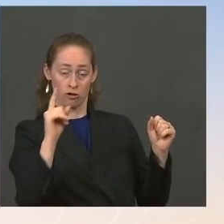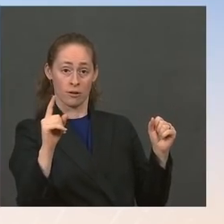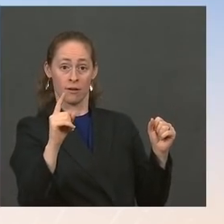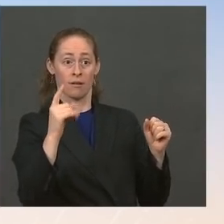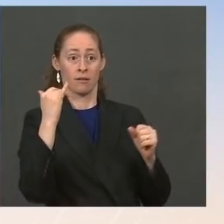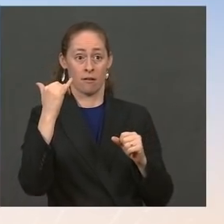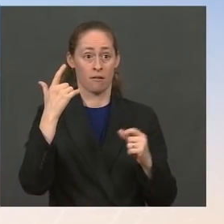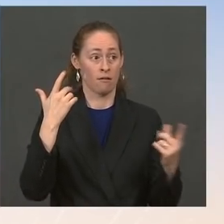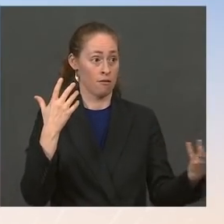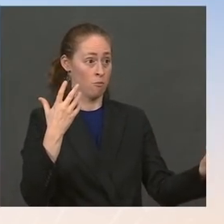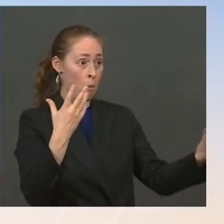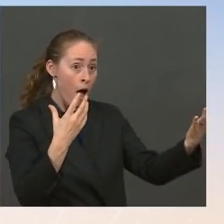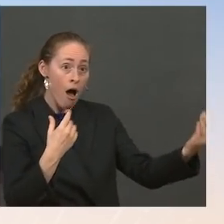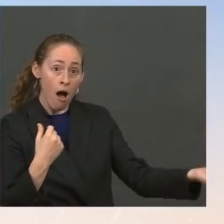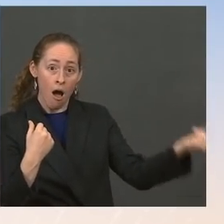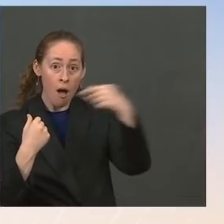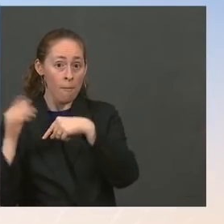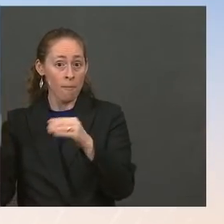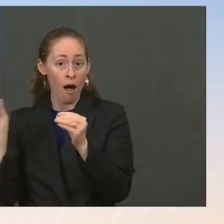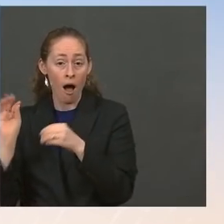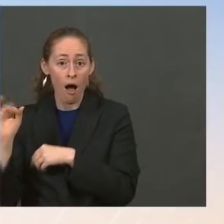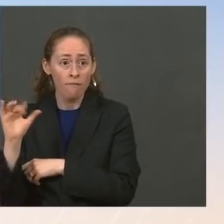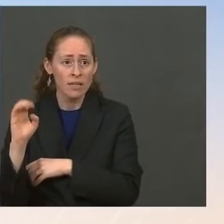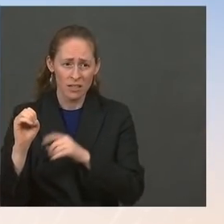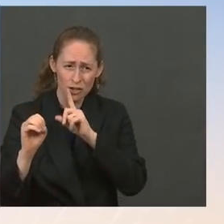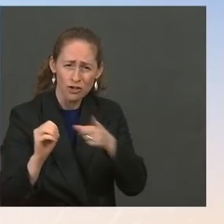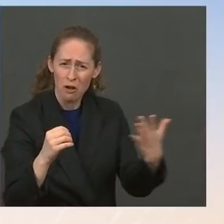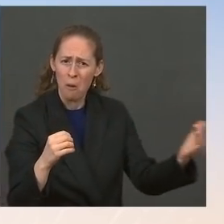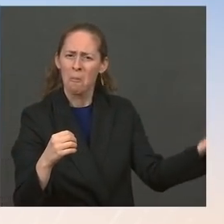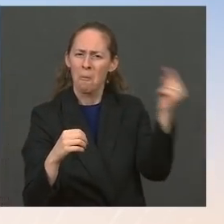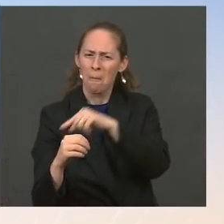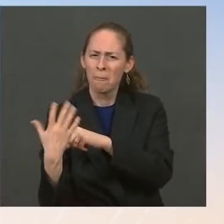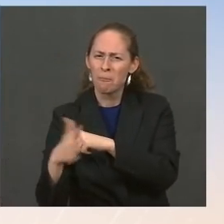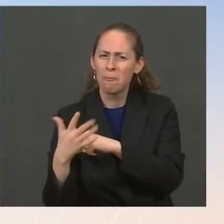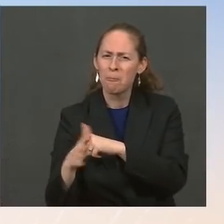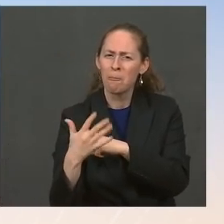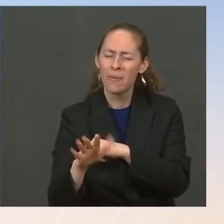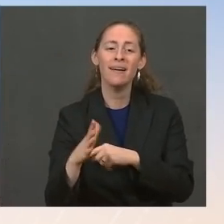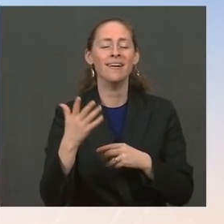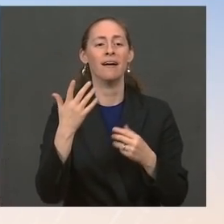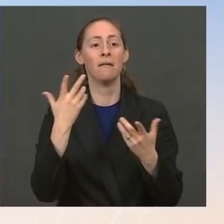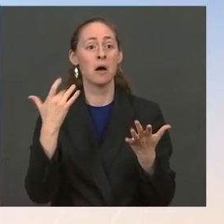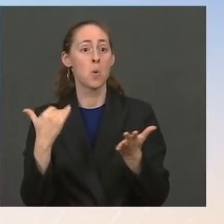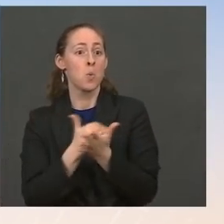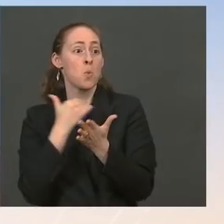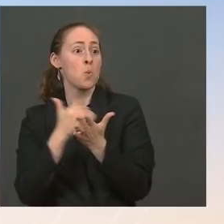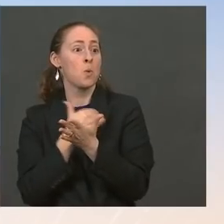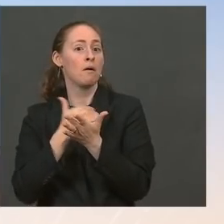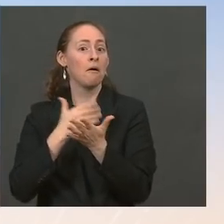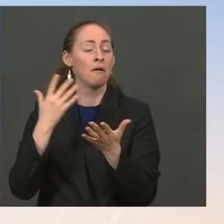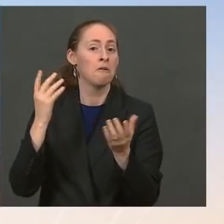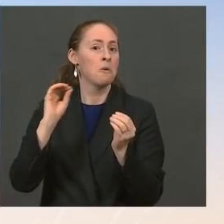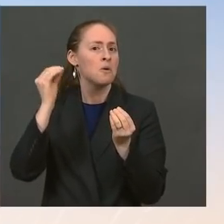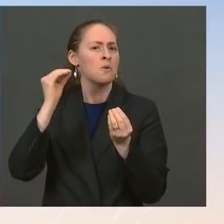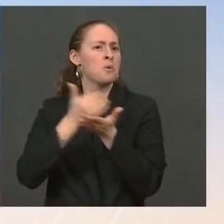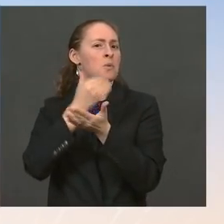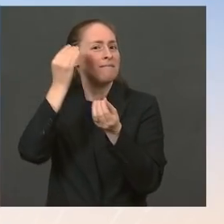as you certainly all know well, but I don't have an update on the last call. The Press: Thank you. >> Ms. Psaki: Go ahead. The Press: Following up on that, the President has made it clear